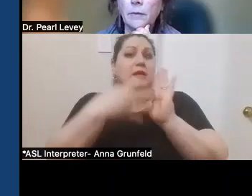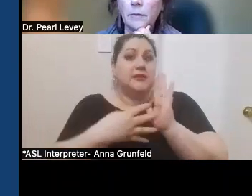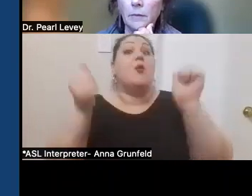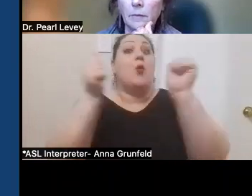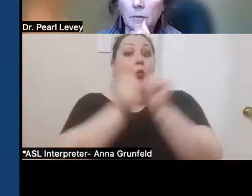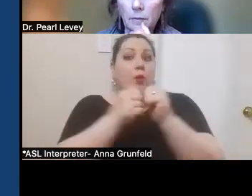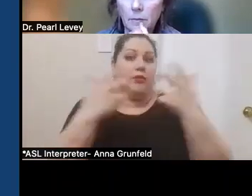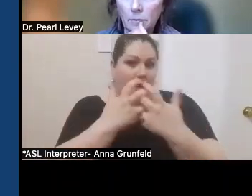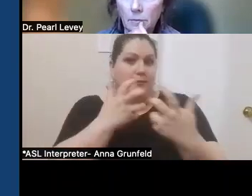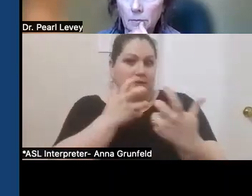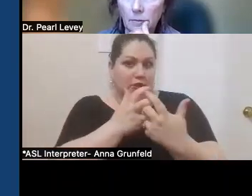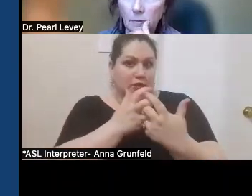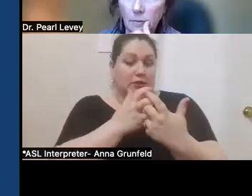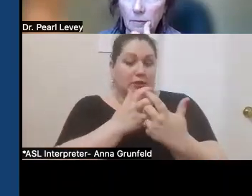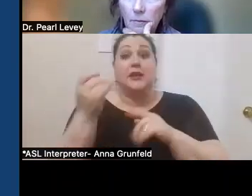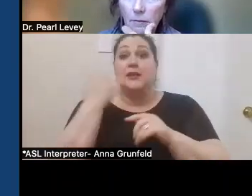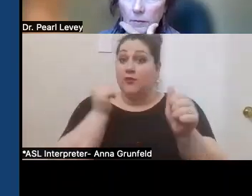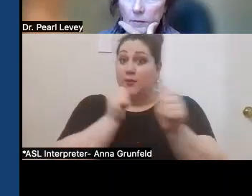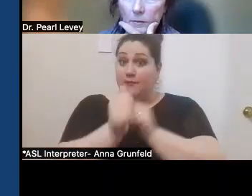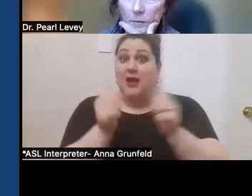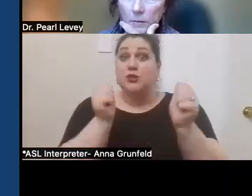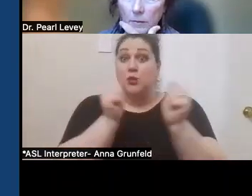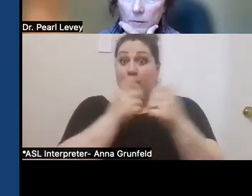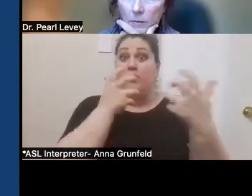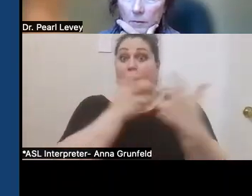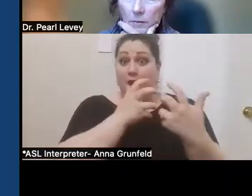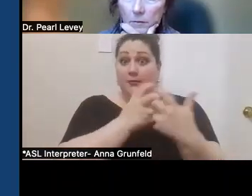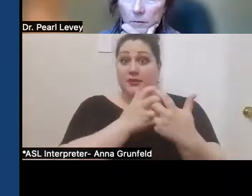place and then if they pass with accommodations, then the previous grade gets rescinded.